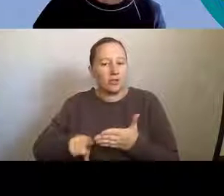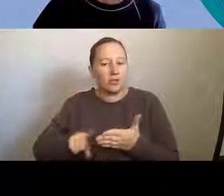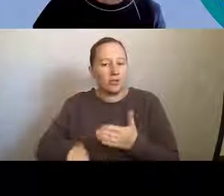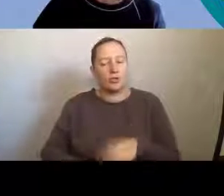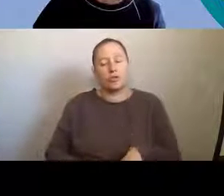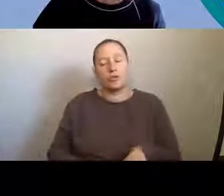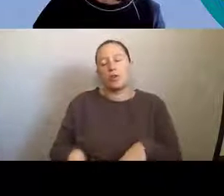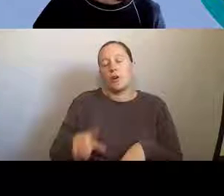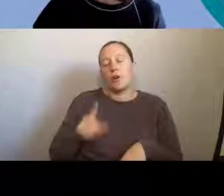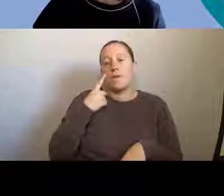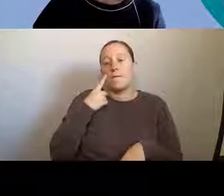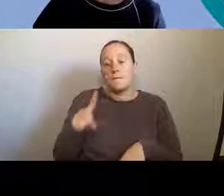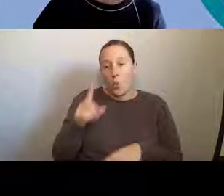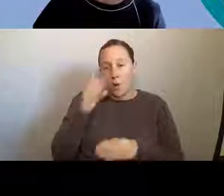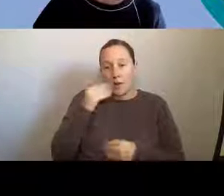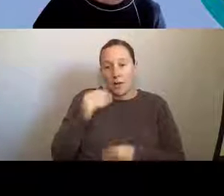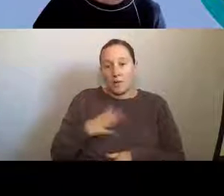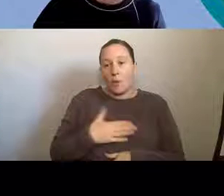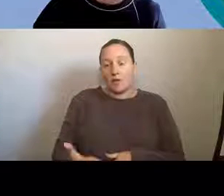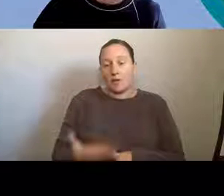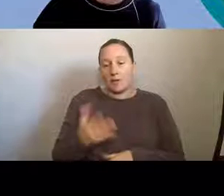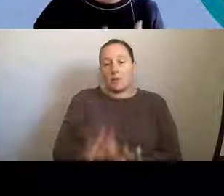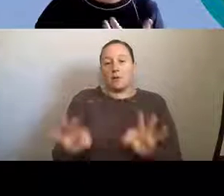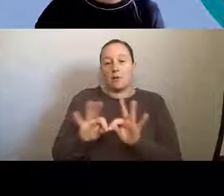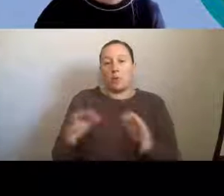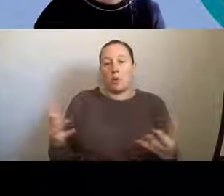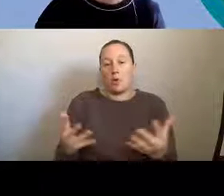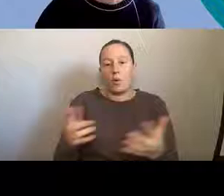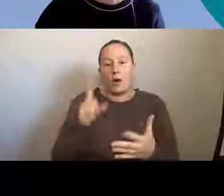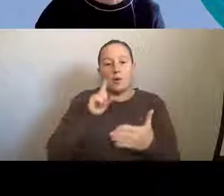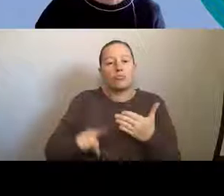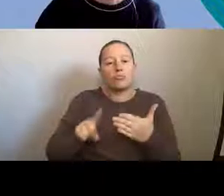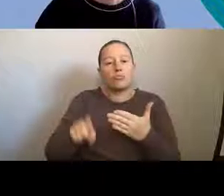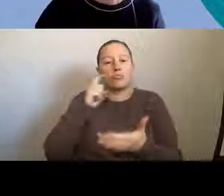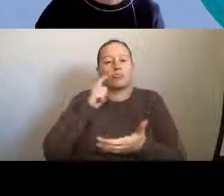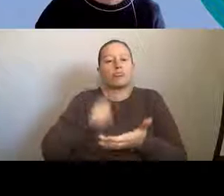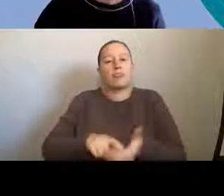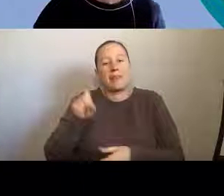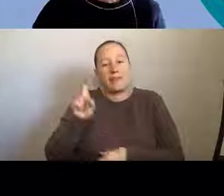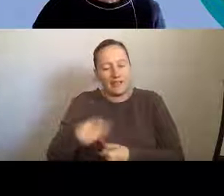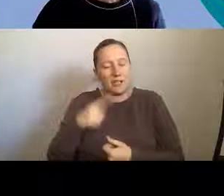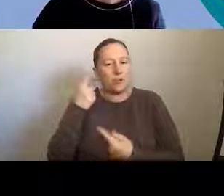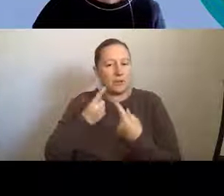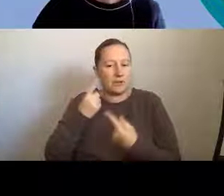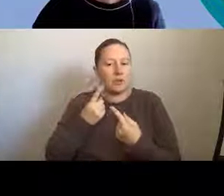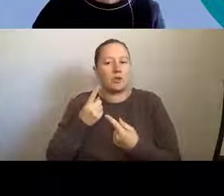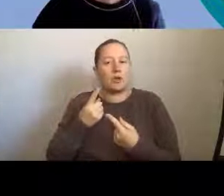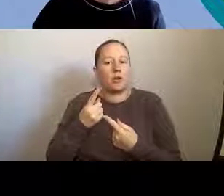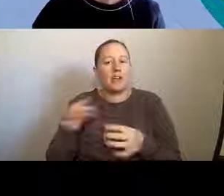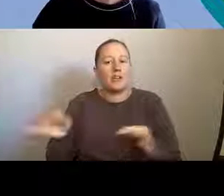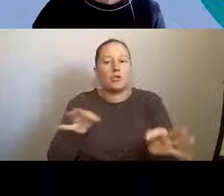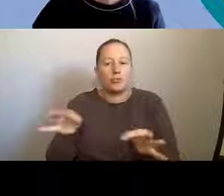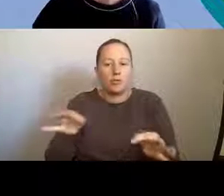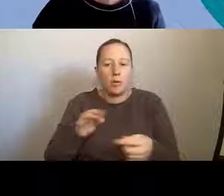the important thing is that researchers recognize the need to consider and describe when consent will be sought,